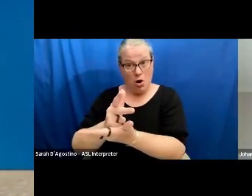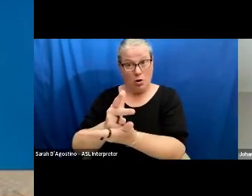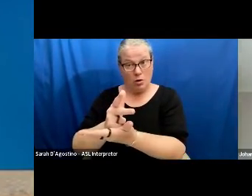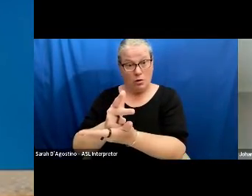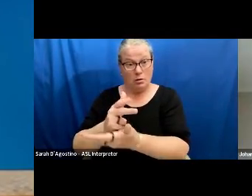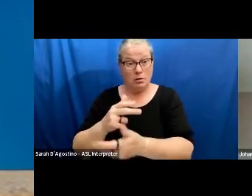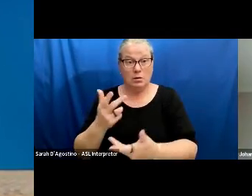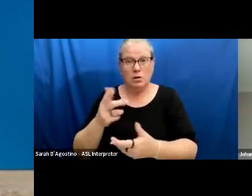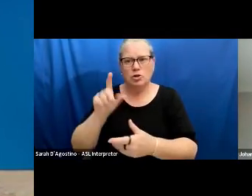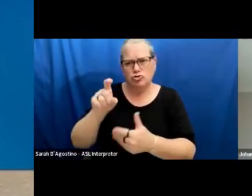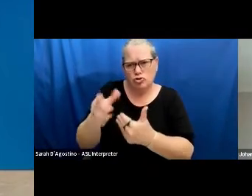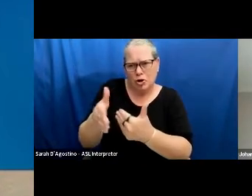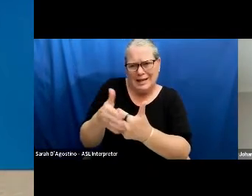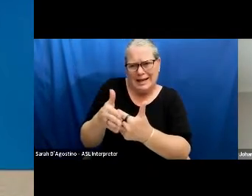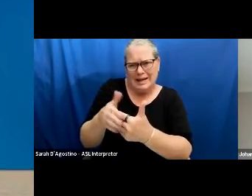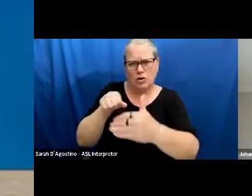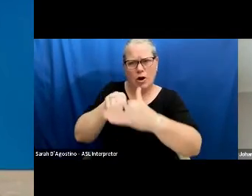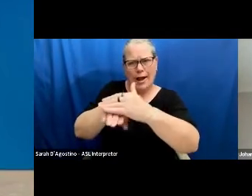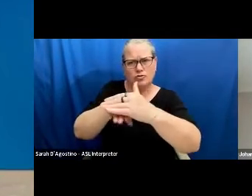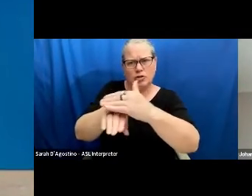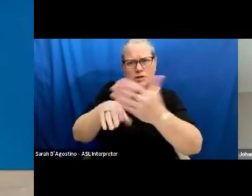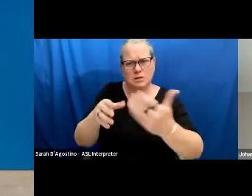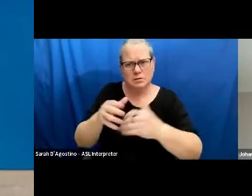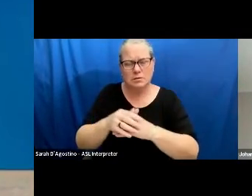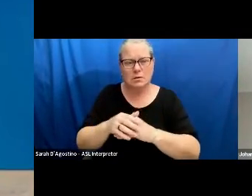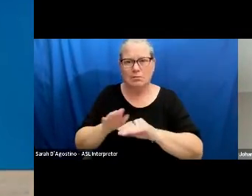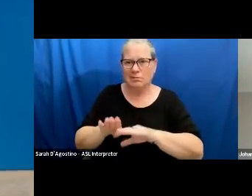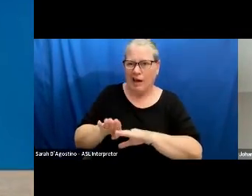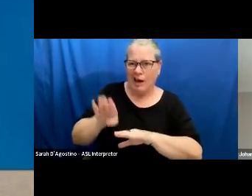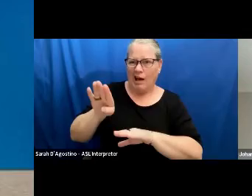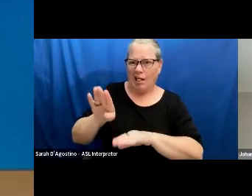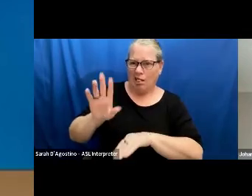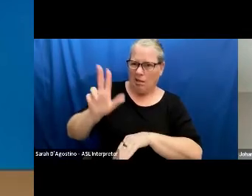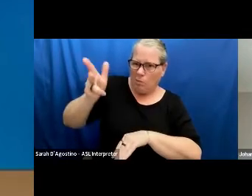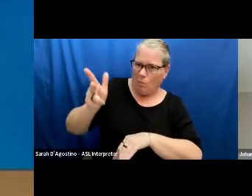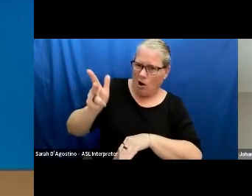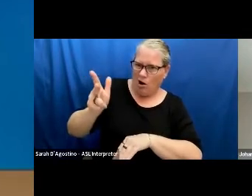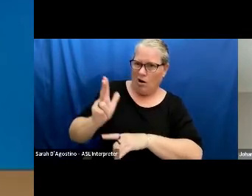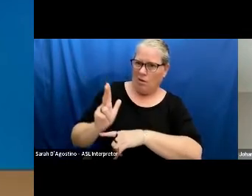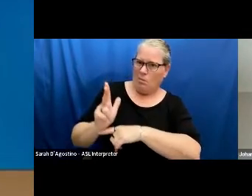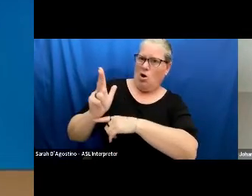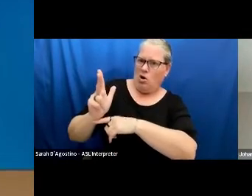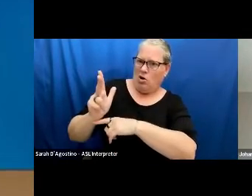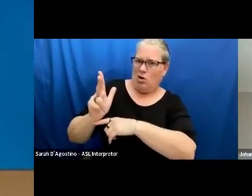hill not on a slope after the parking space being accessible you have to have an accessible path of